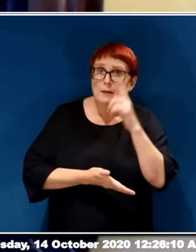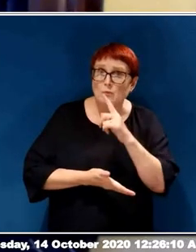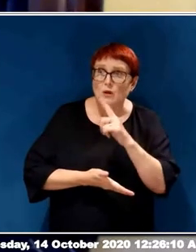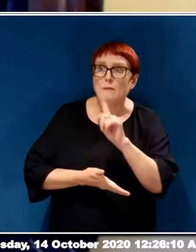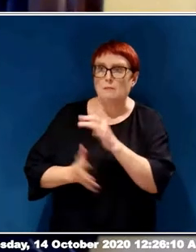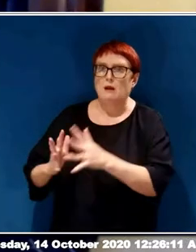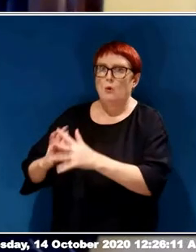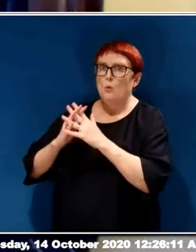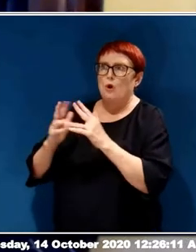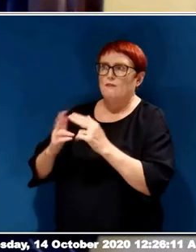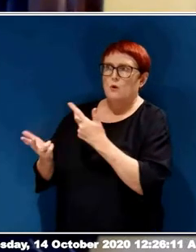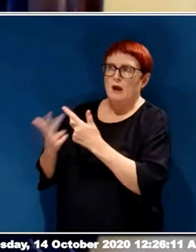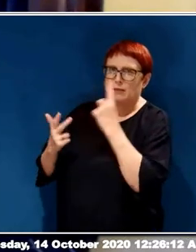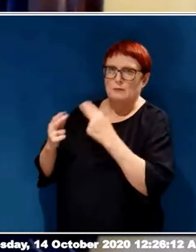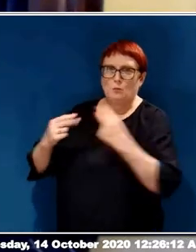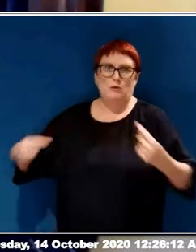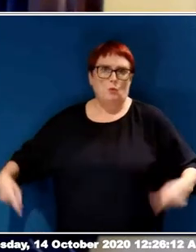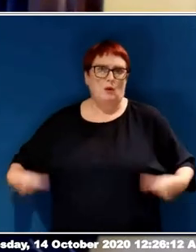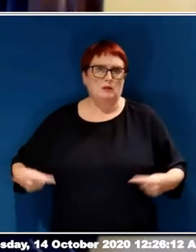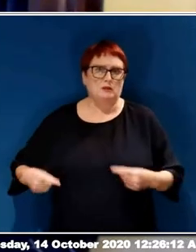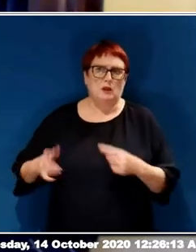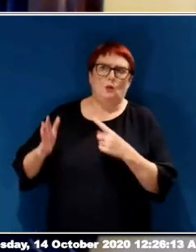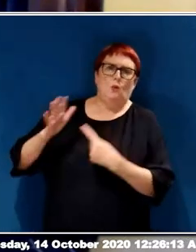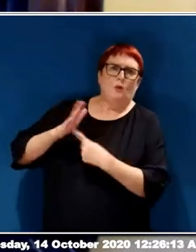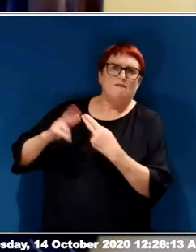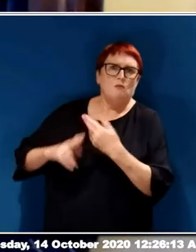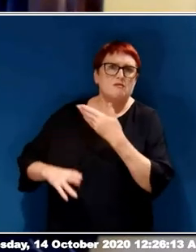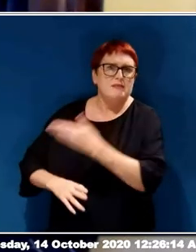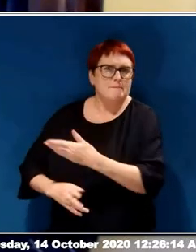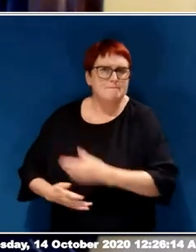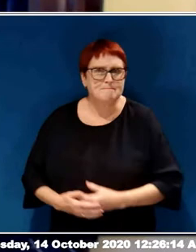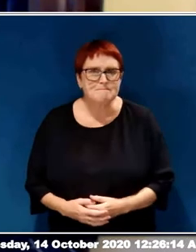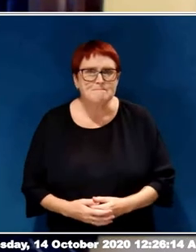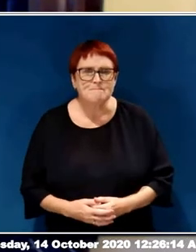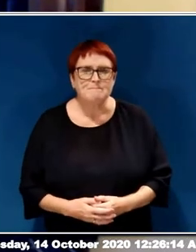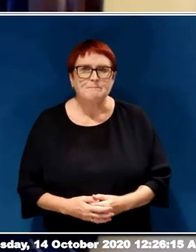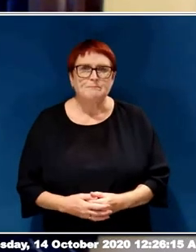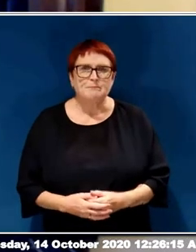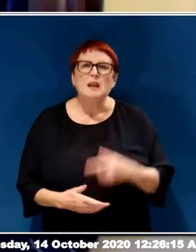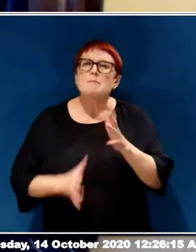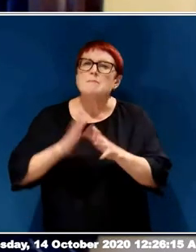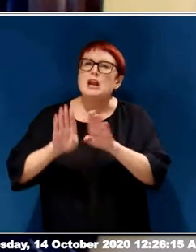So I will let you come back to universal design in the context of education, please.